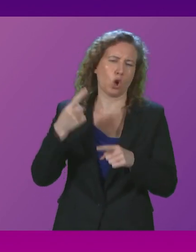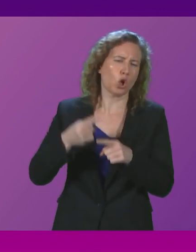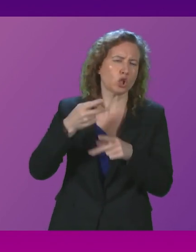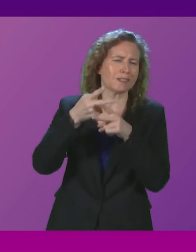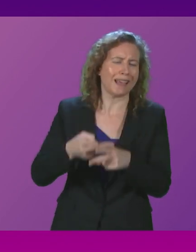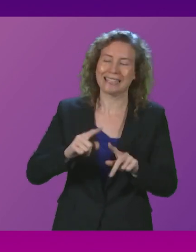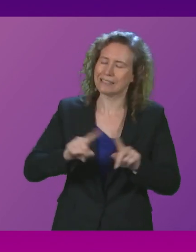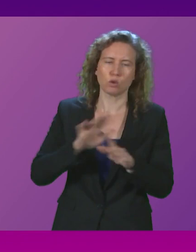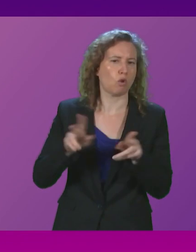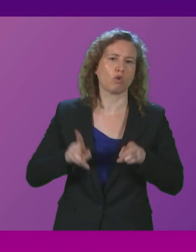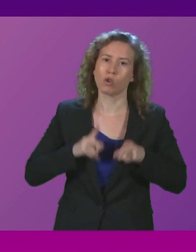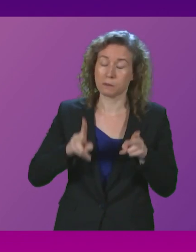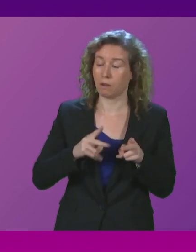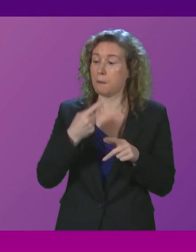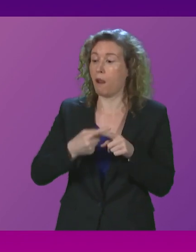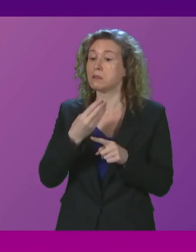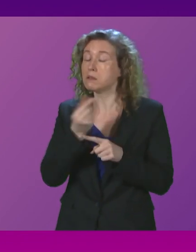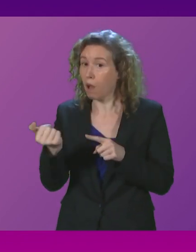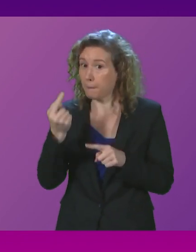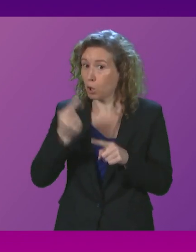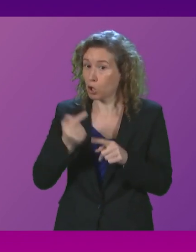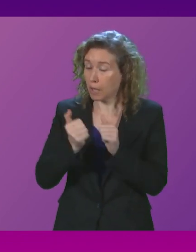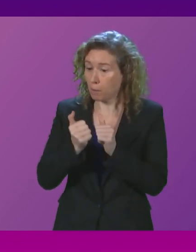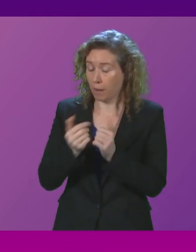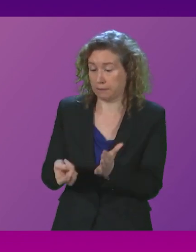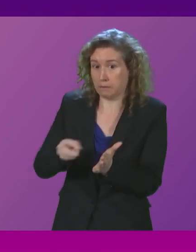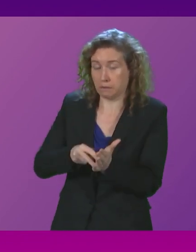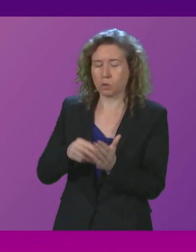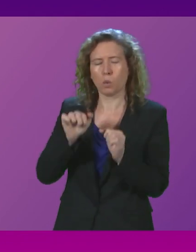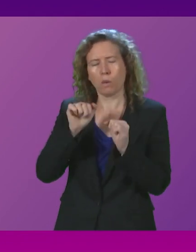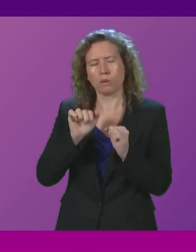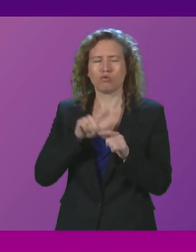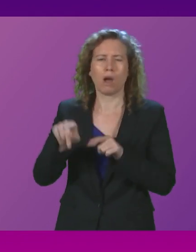and scheduling some urgent appointments to avoid long waits in accident and emergency.